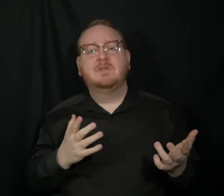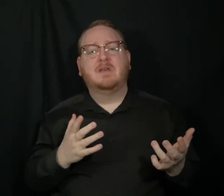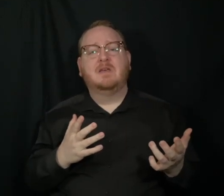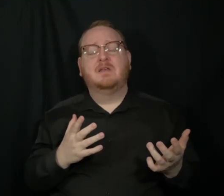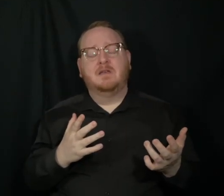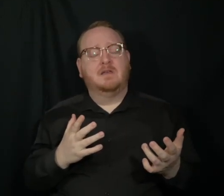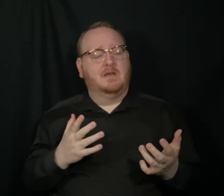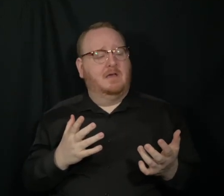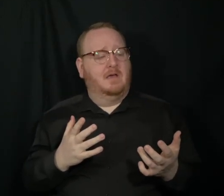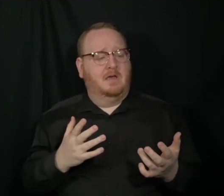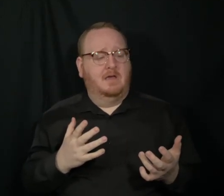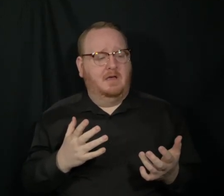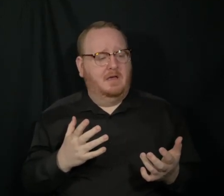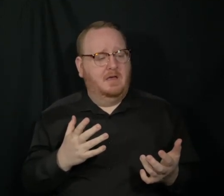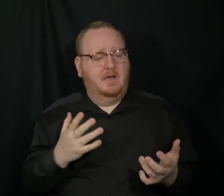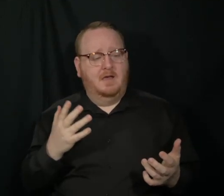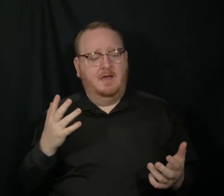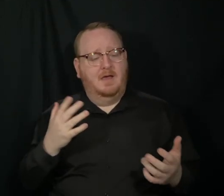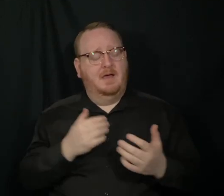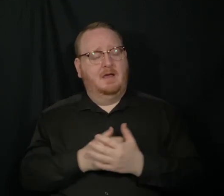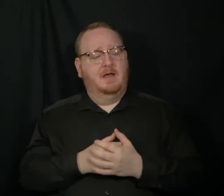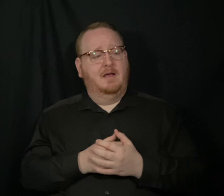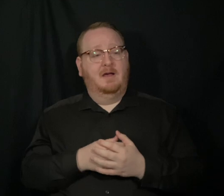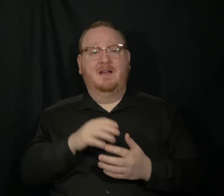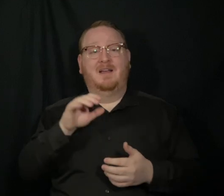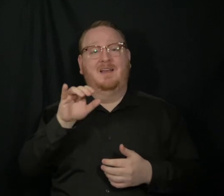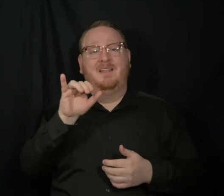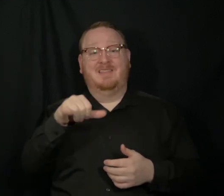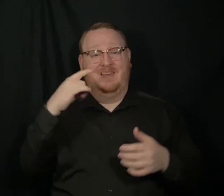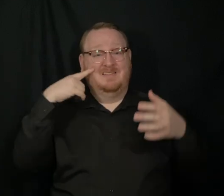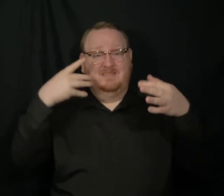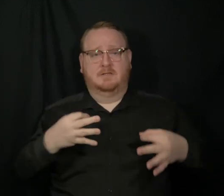lifespan. And, and that choice was ours. So, you know, it's as